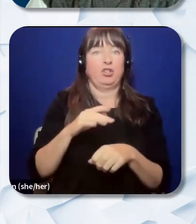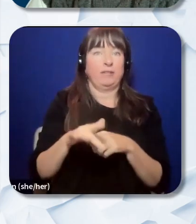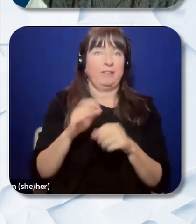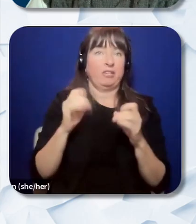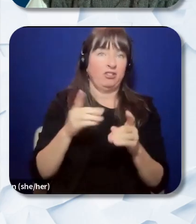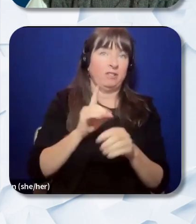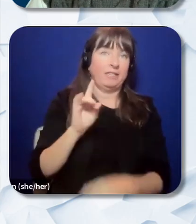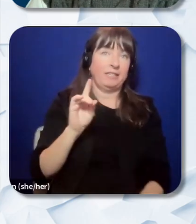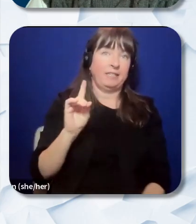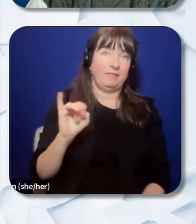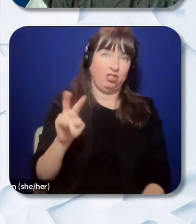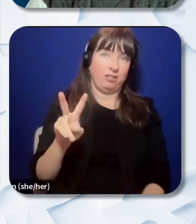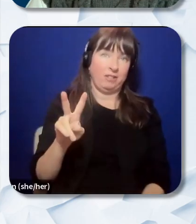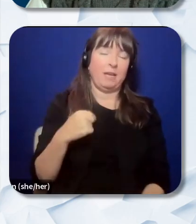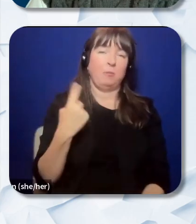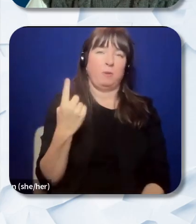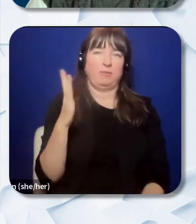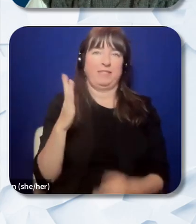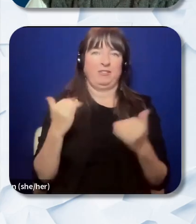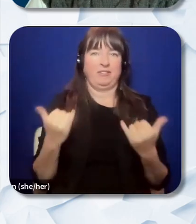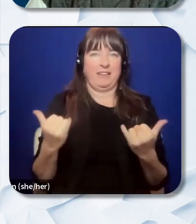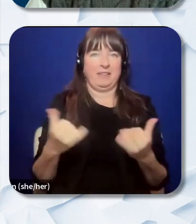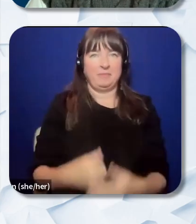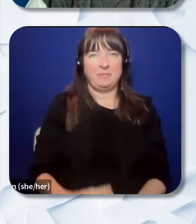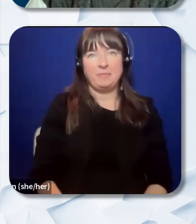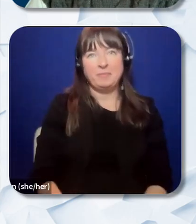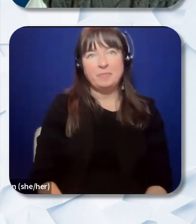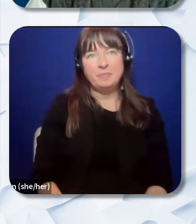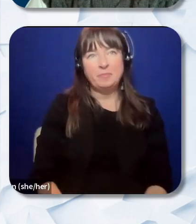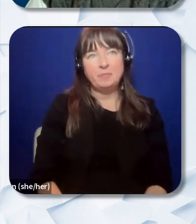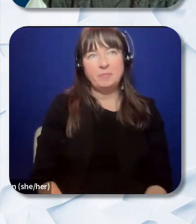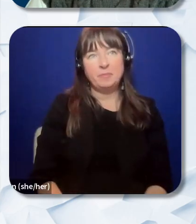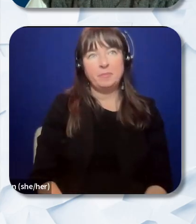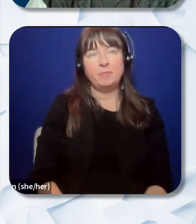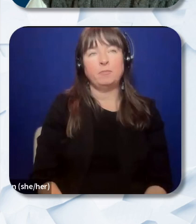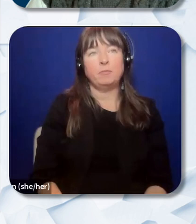and I am one of the presenters for today's webinar. We have a few quick logistics to run